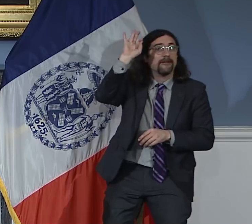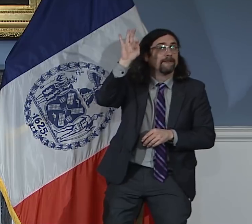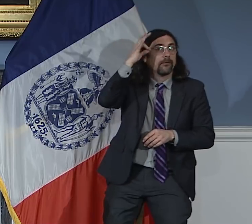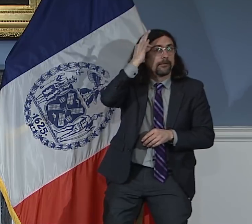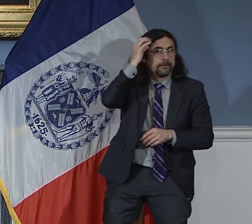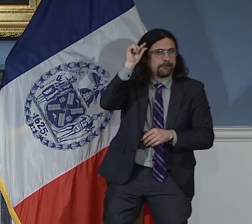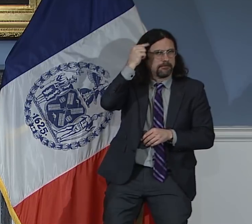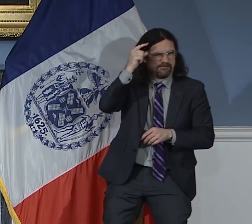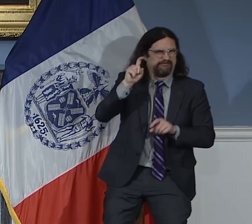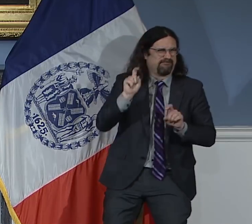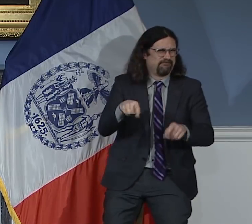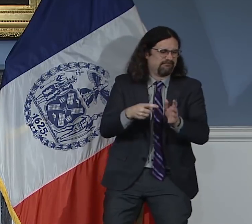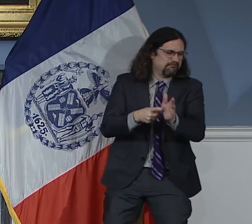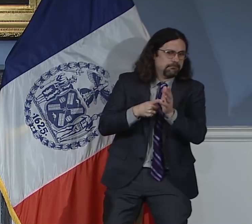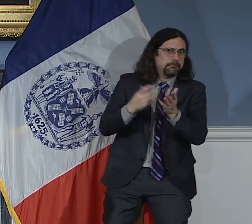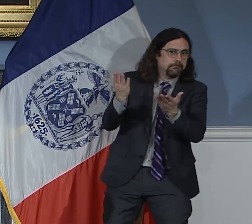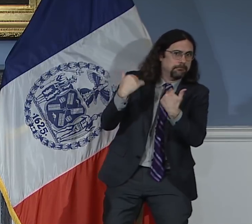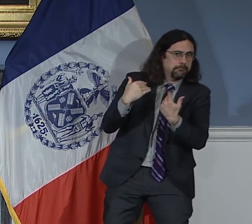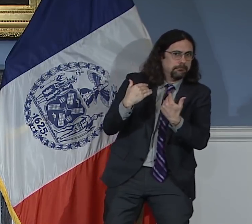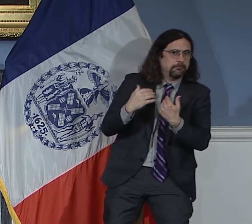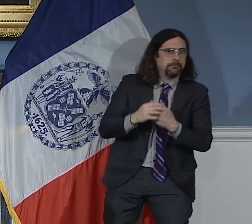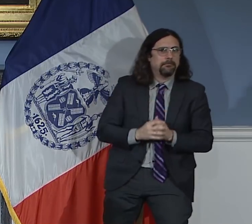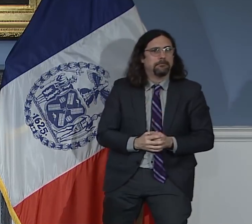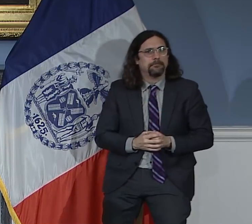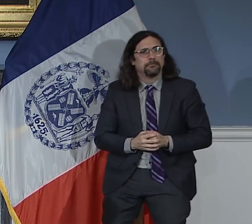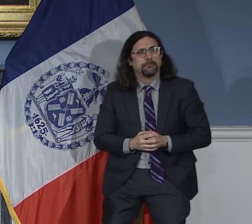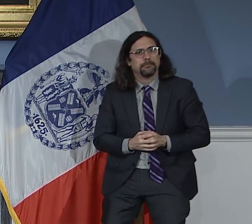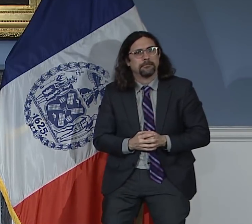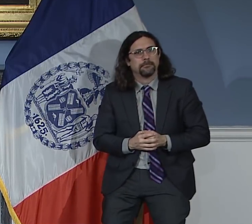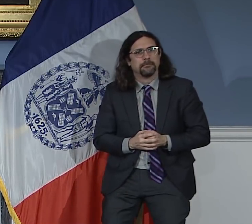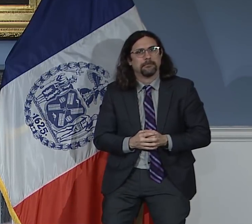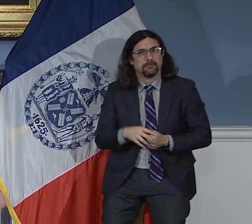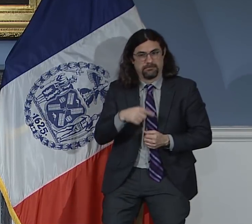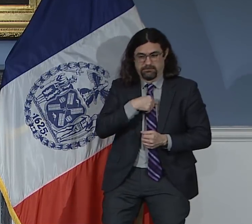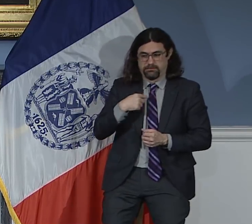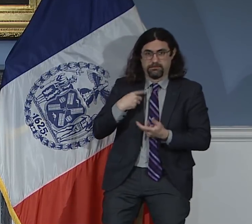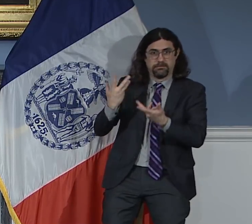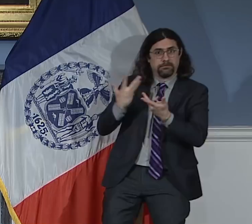YOU, WE ALONE, EVEN IF WE'RE THE RGEAETSTC IT YIN THE WORLD, AND WE